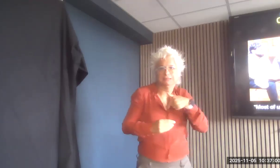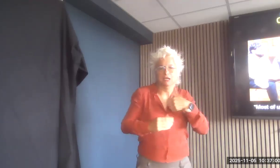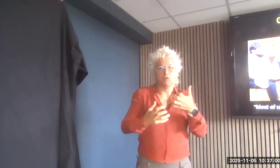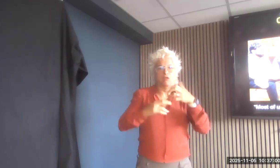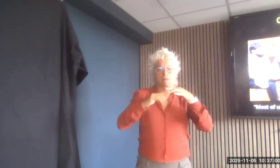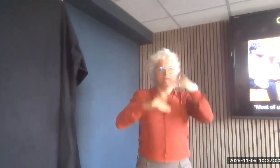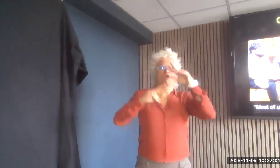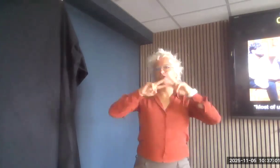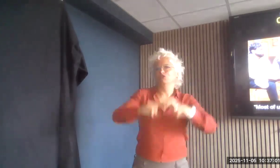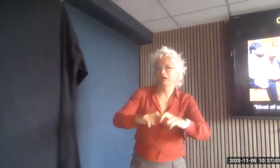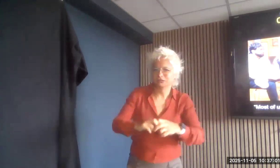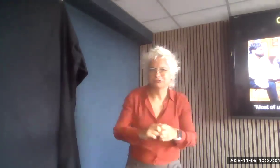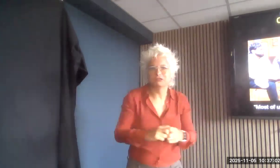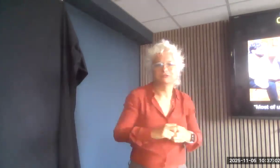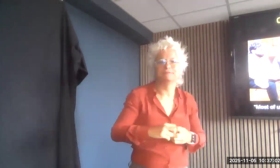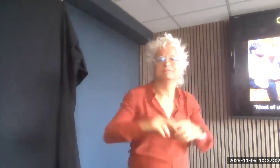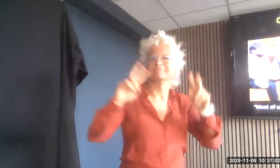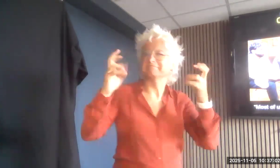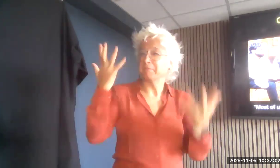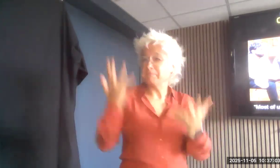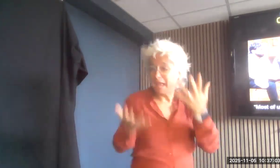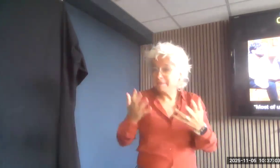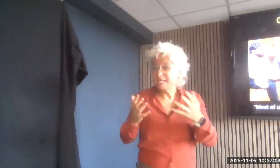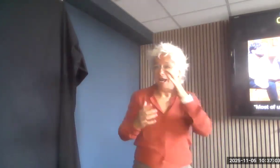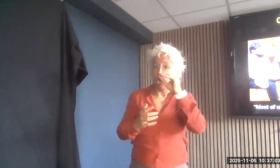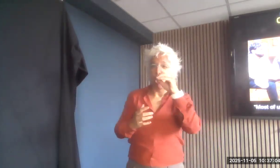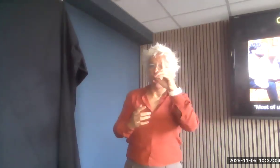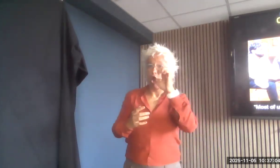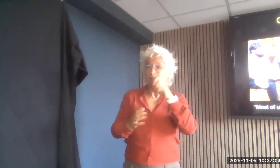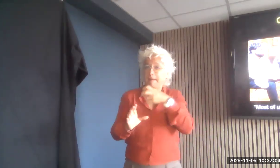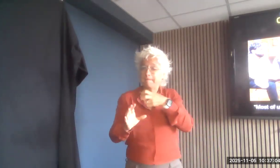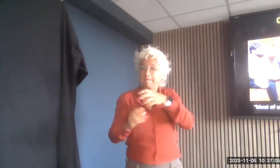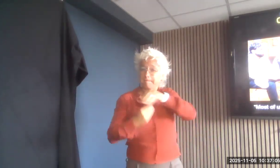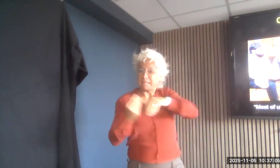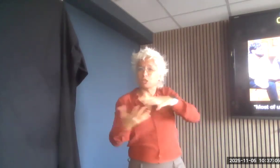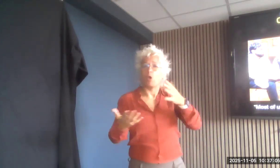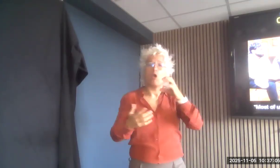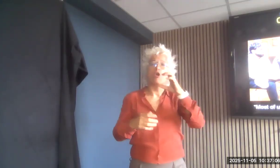And when we talked about mixing, I wanted to try to better understand and interrogate those notions.